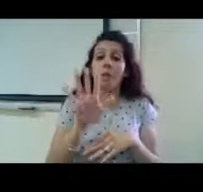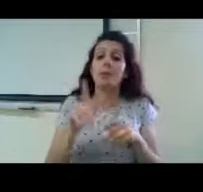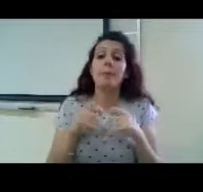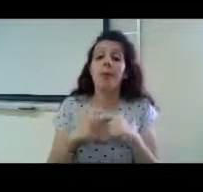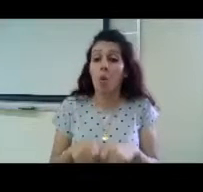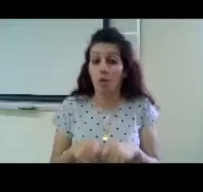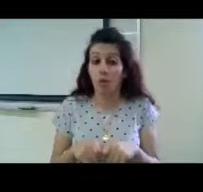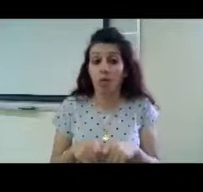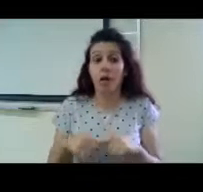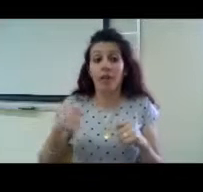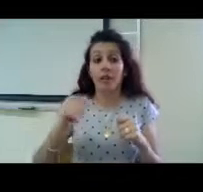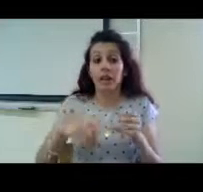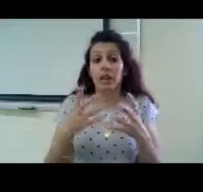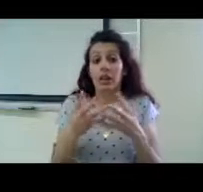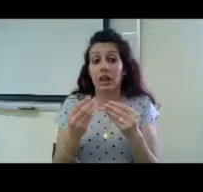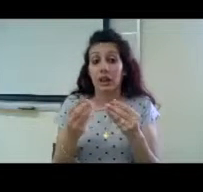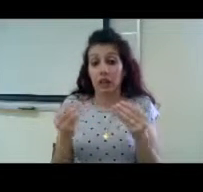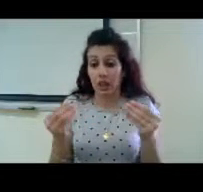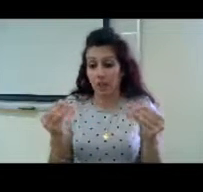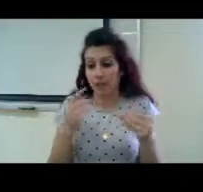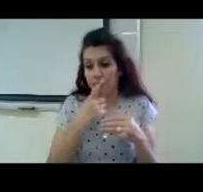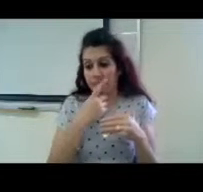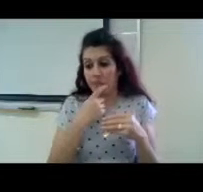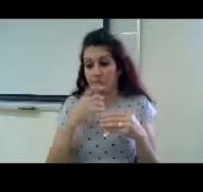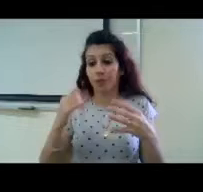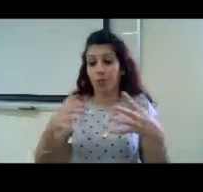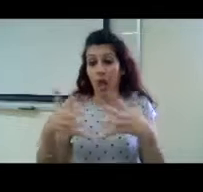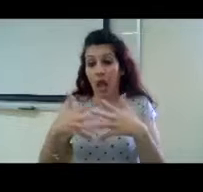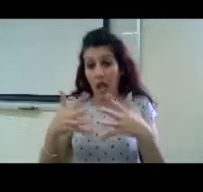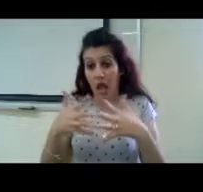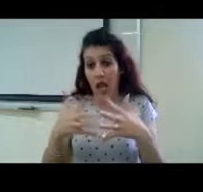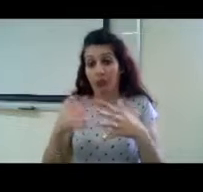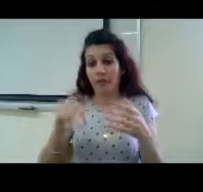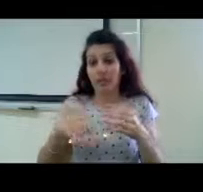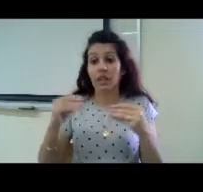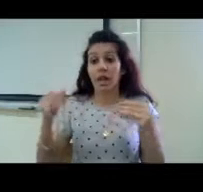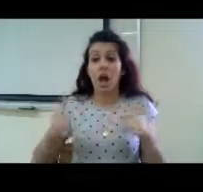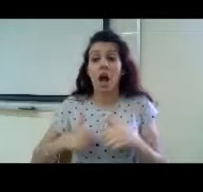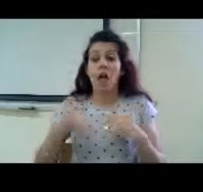spell without education it's much more challenging to get them back into